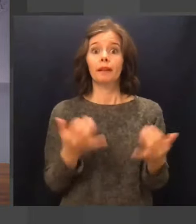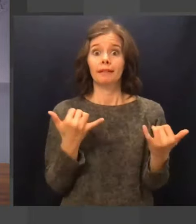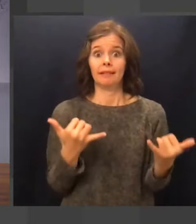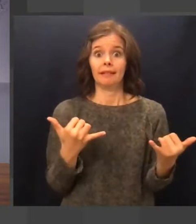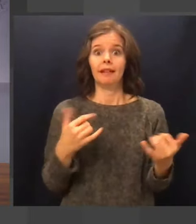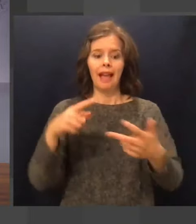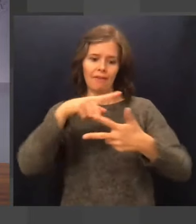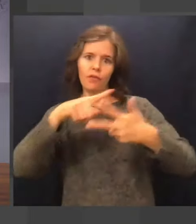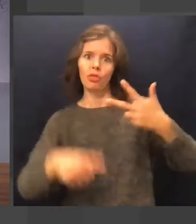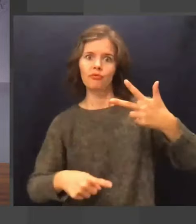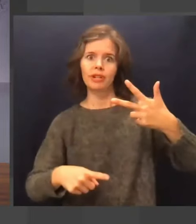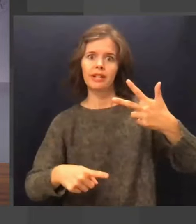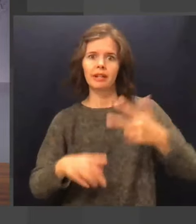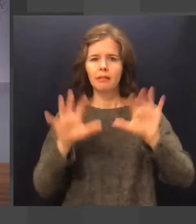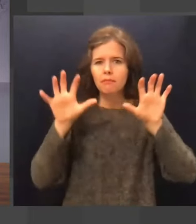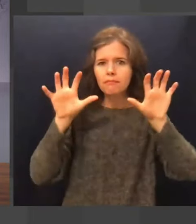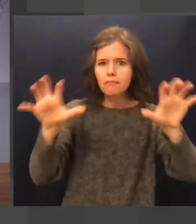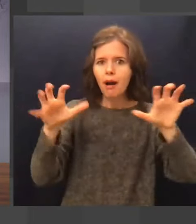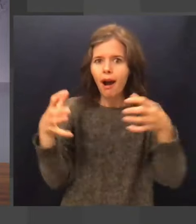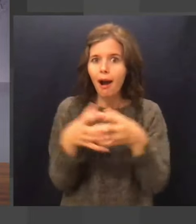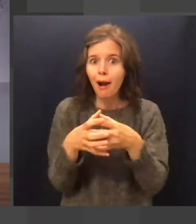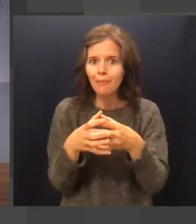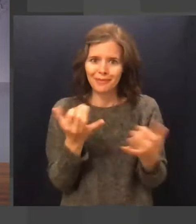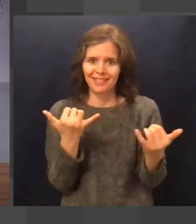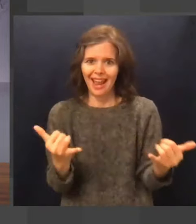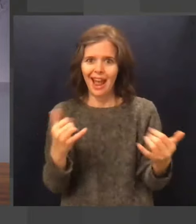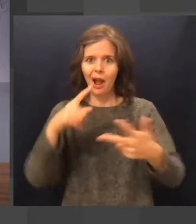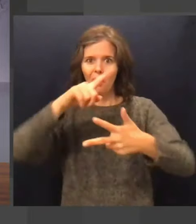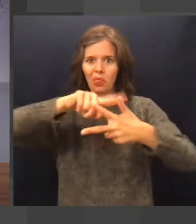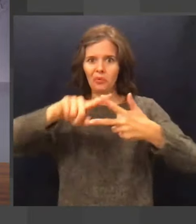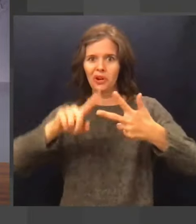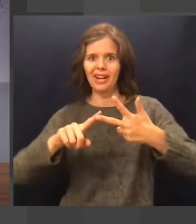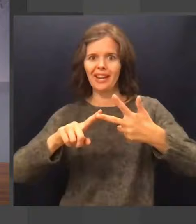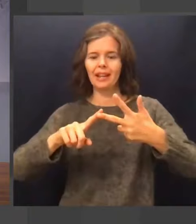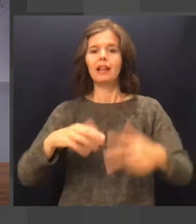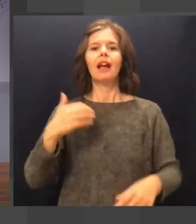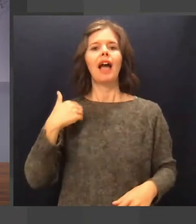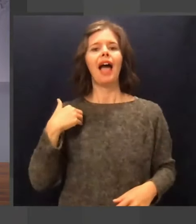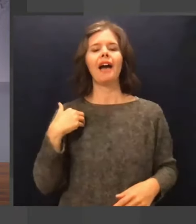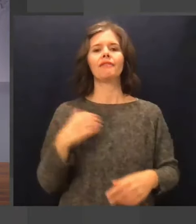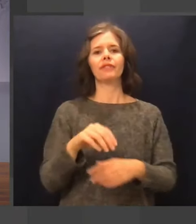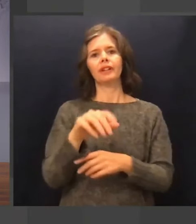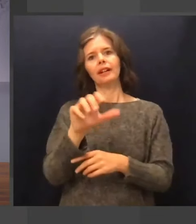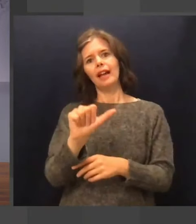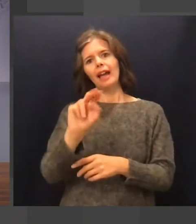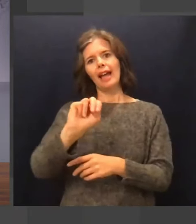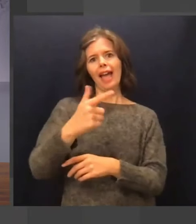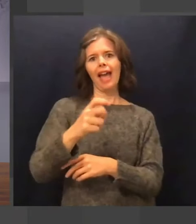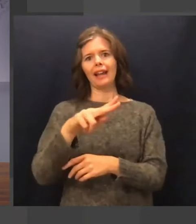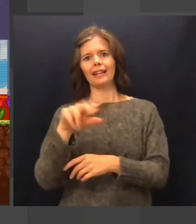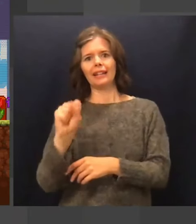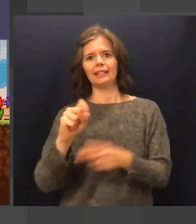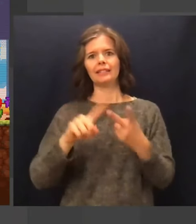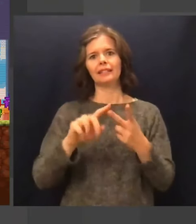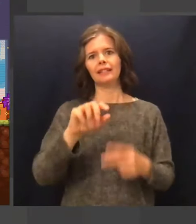NOW LET'S TALK ABOUT THIS YEAR'S VOTE. WE HAVE THREE AWESOME MOBS FOR YOU TO CHOOSE FROM, AND TO INTRODUCE THEM WE ONCE AGAIN HAVE TINY AGNES AND TINY JENS,